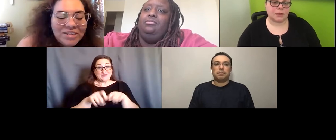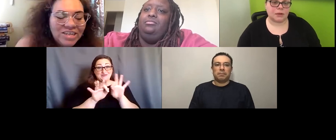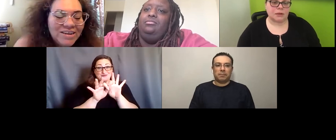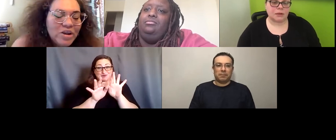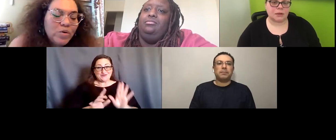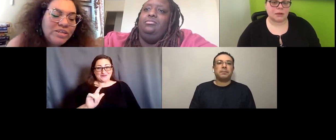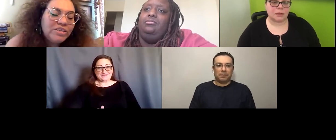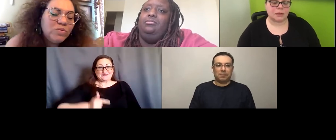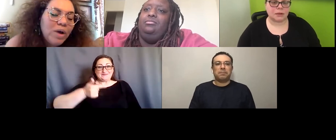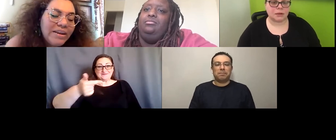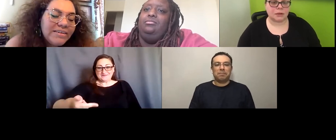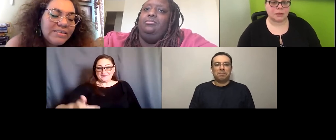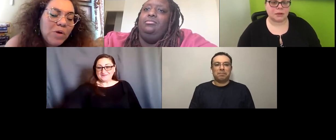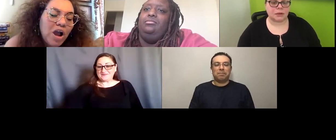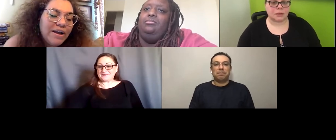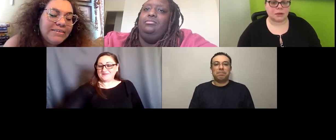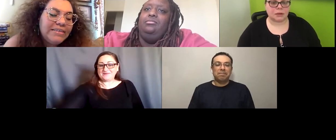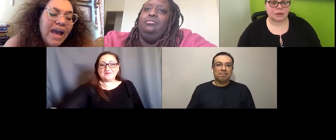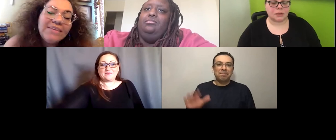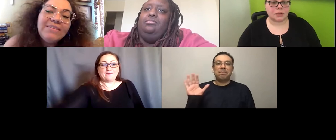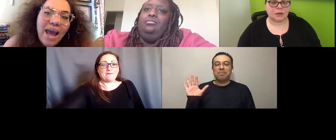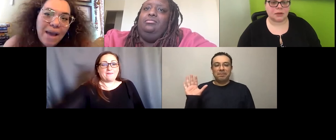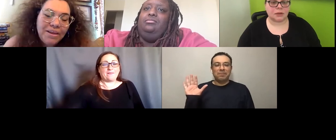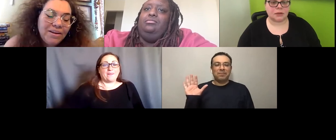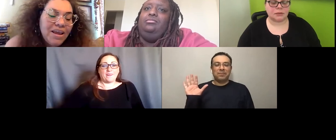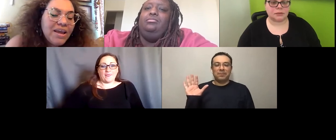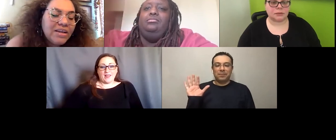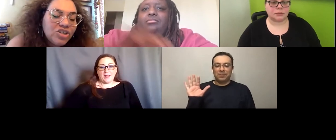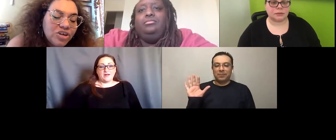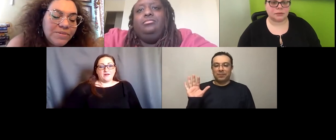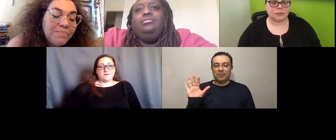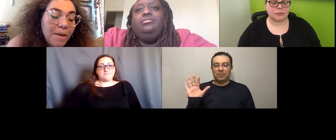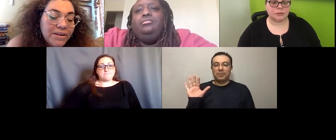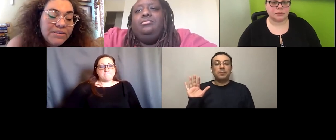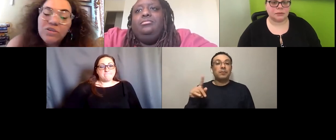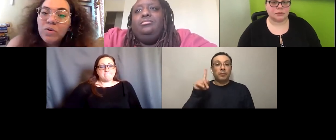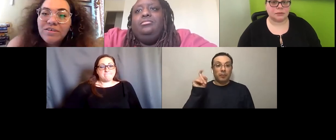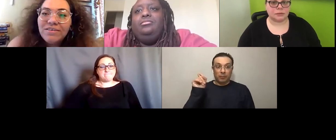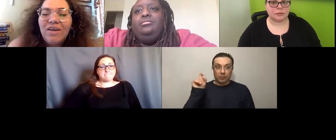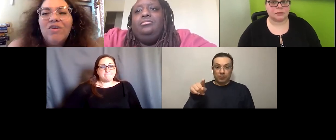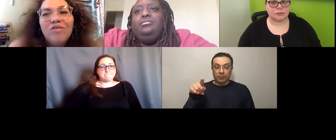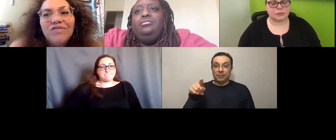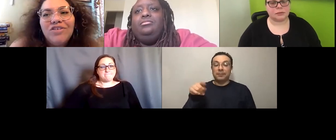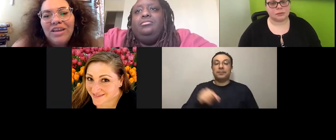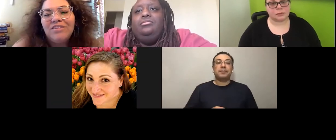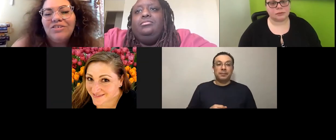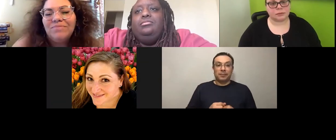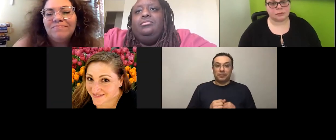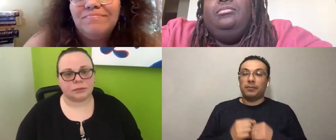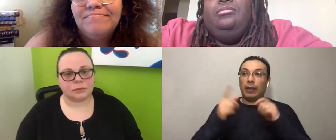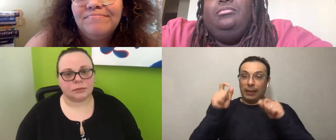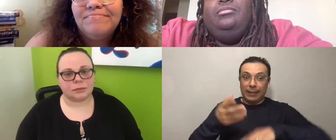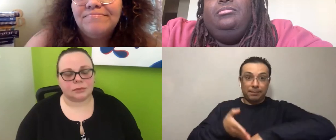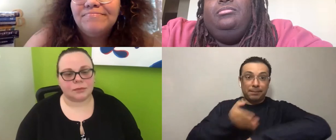which is, “What is the progress that has to happen in terms of public discourse and cultural change?”